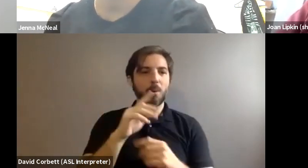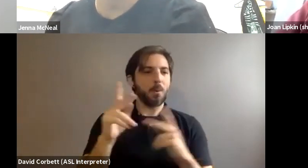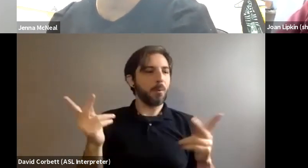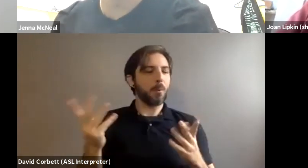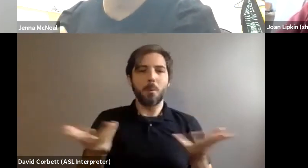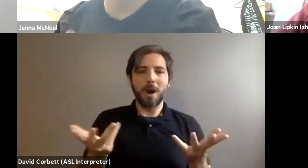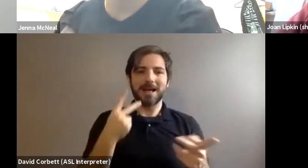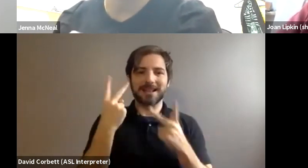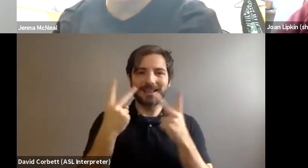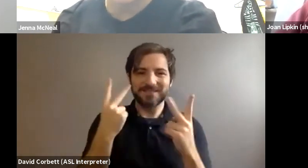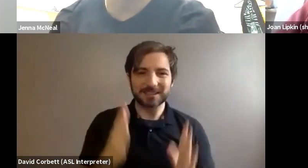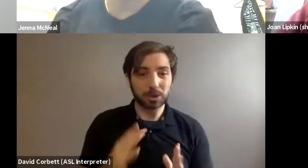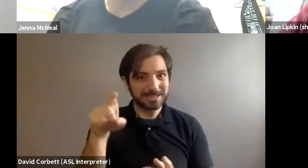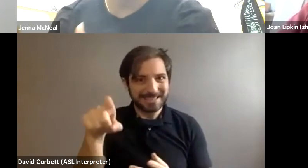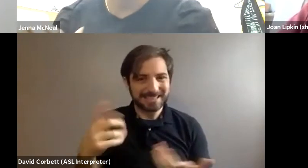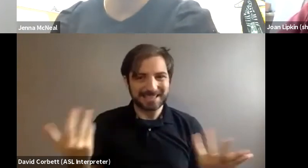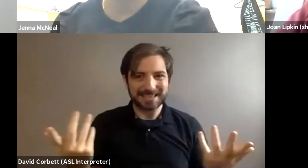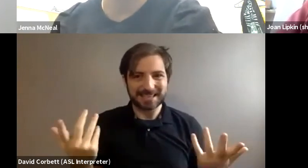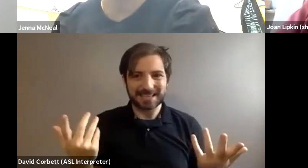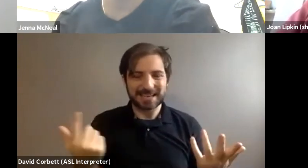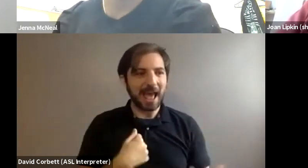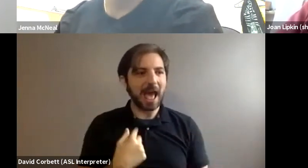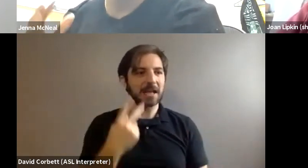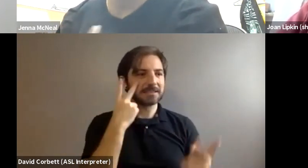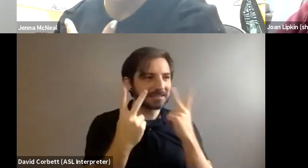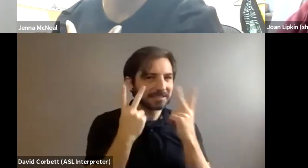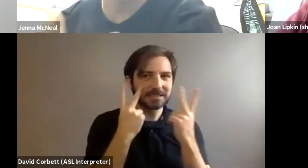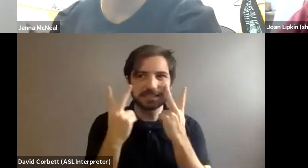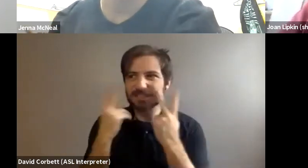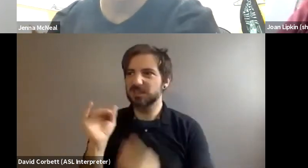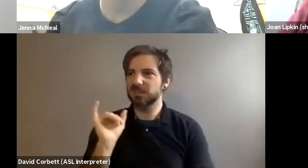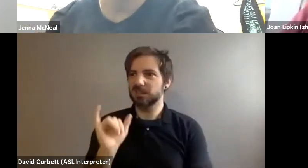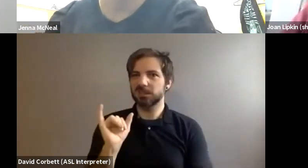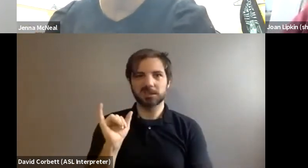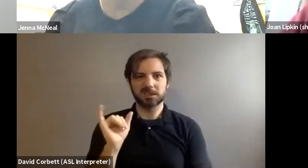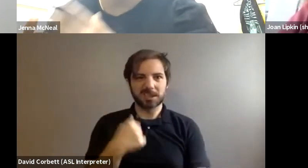the person that could say hey i've seen this six times this week you know i think this